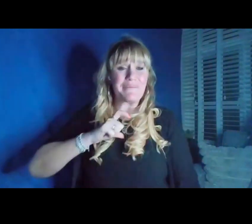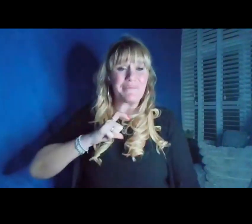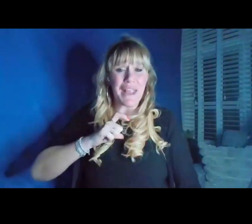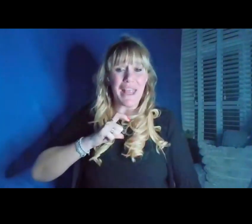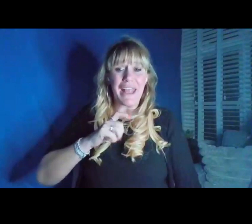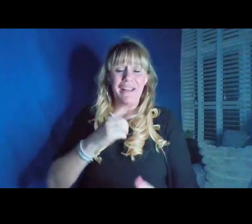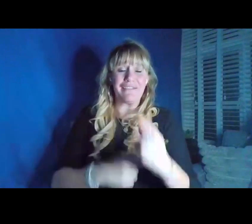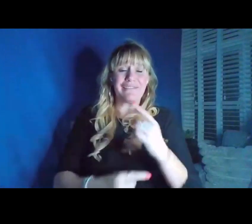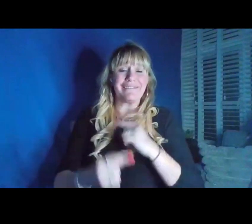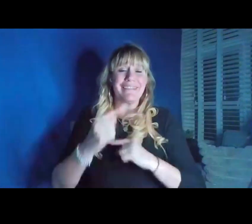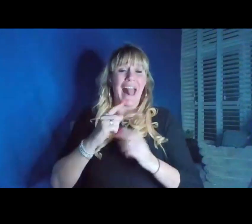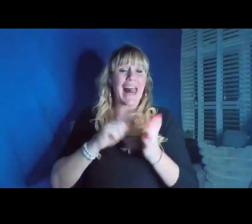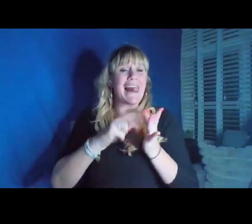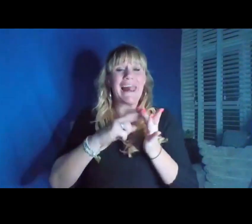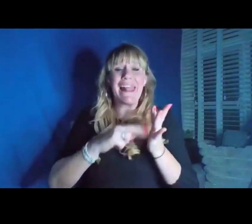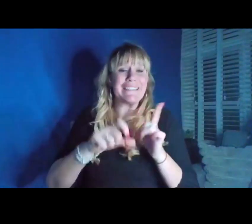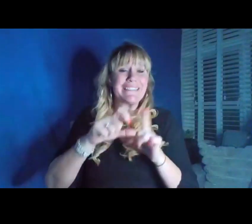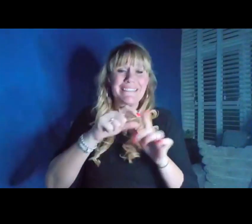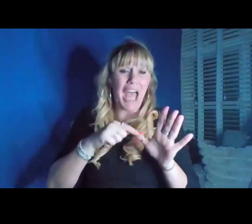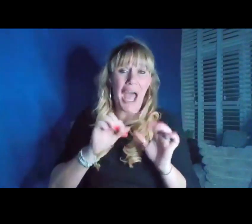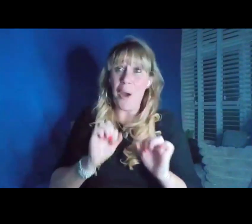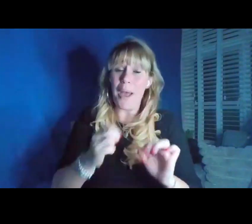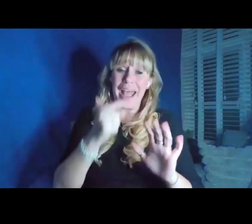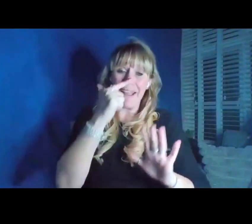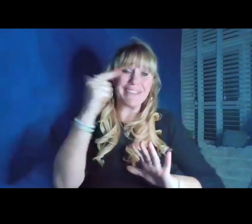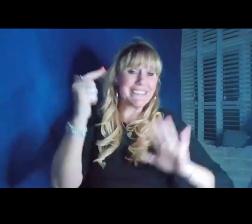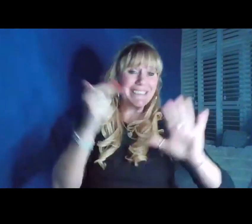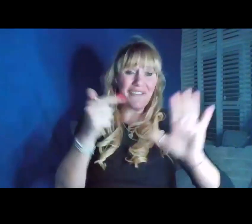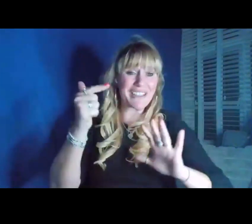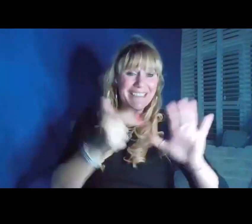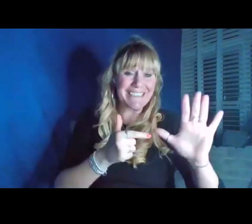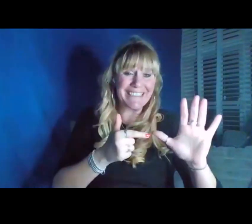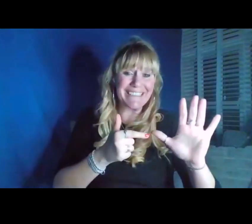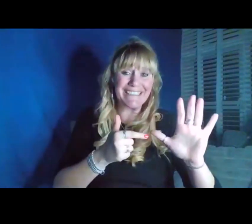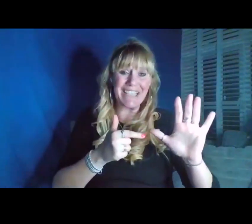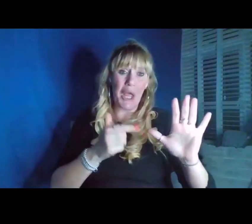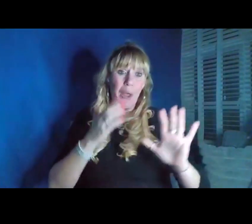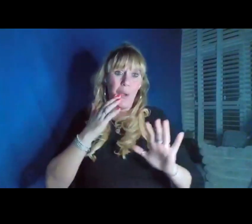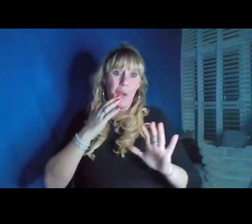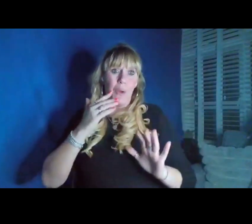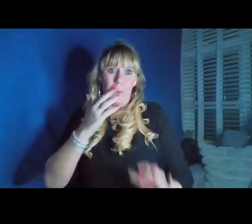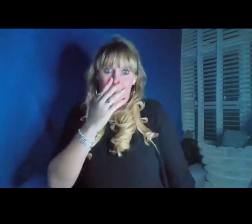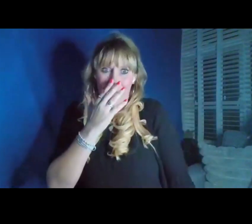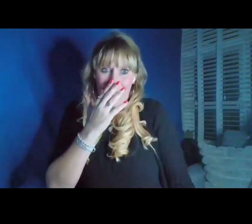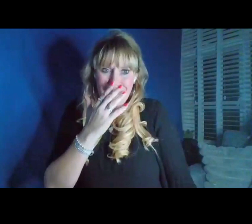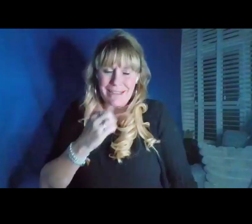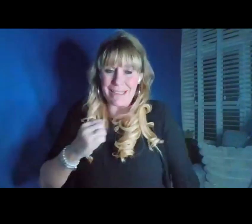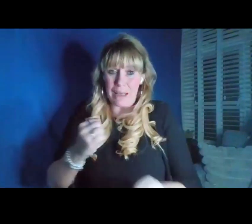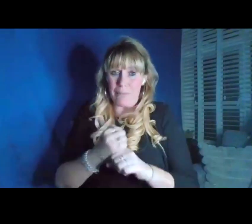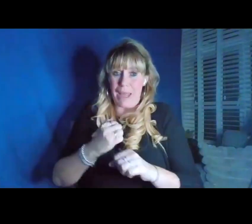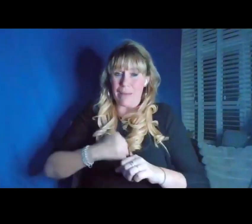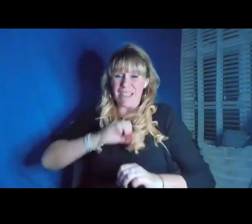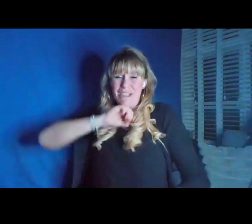Linda who was 17, adolescence made me scream,